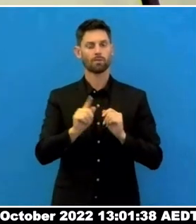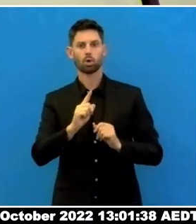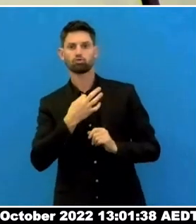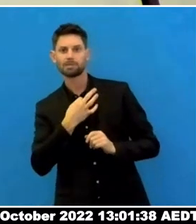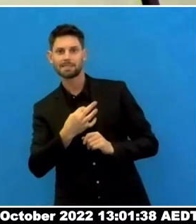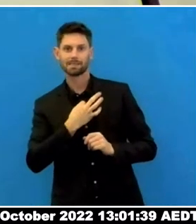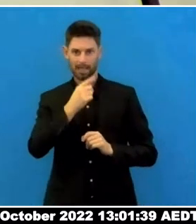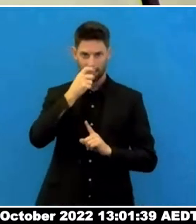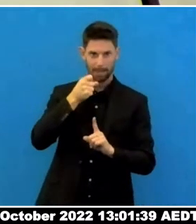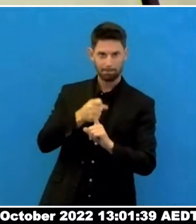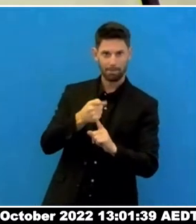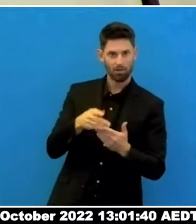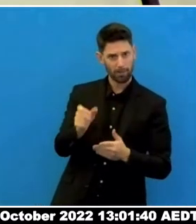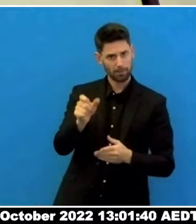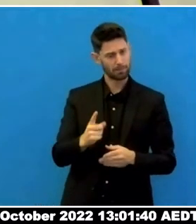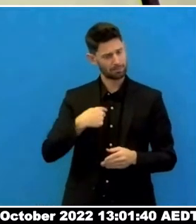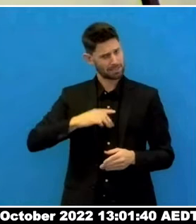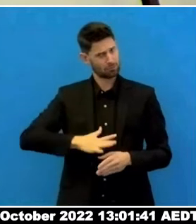But I would be interested in your perception